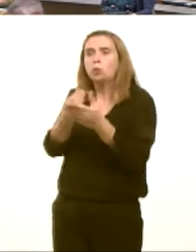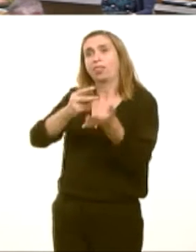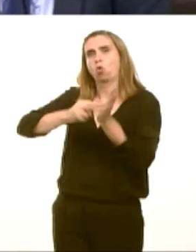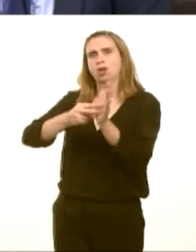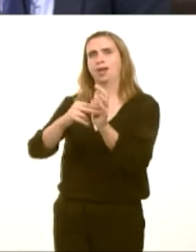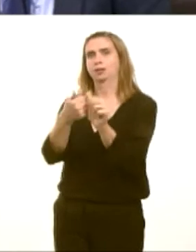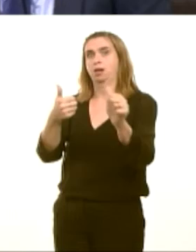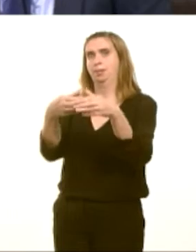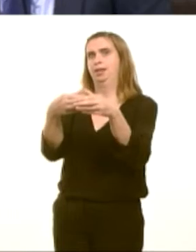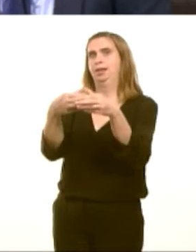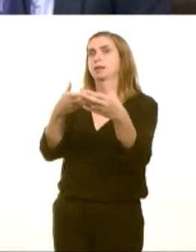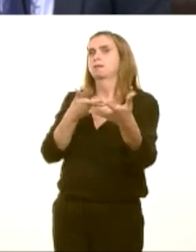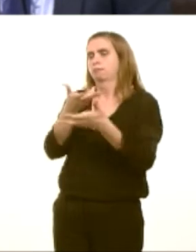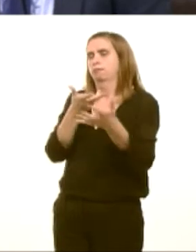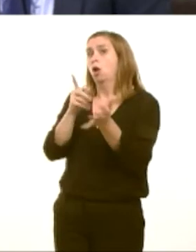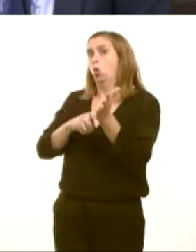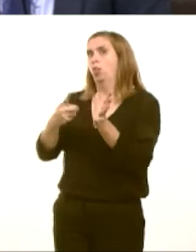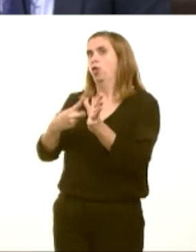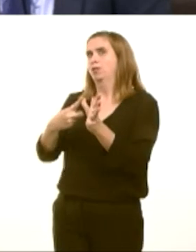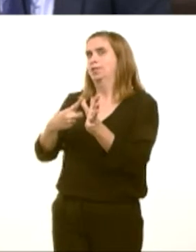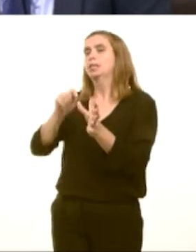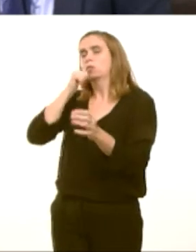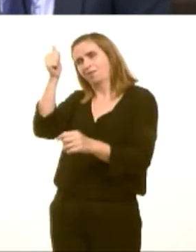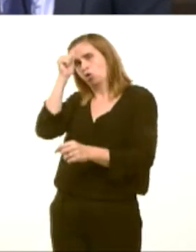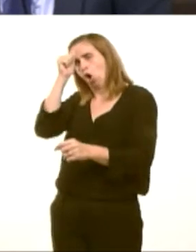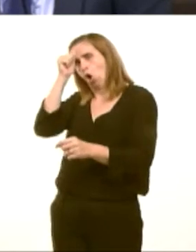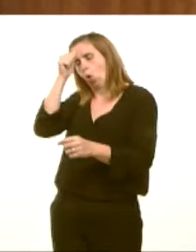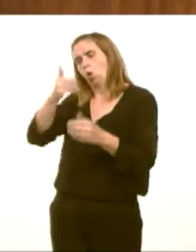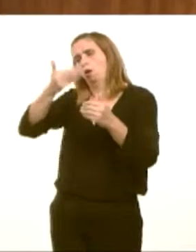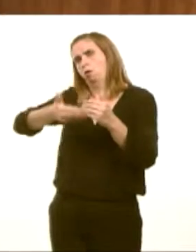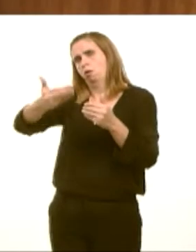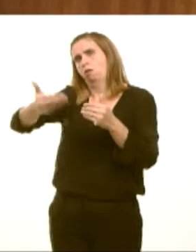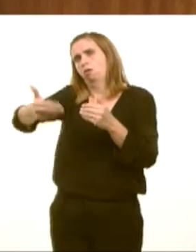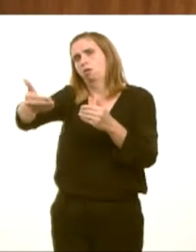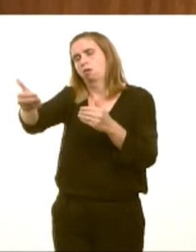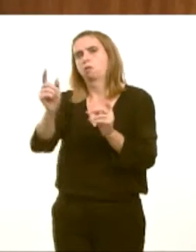and the relevant local authorities ahead of a final decision regarding next yearís event. William Graham: I thank the First Minister for his reply.